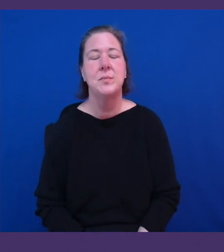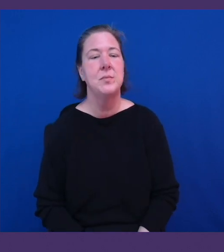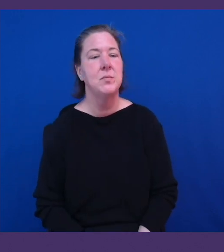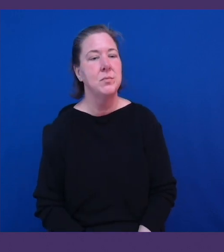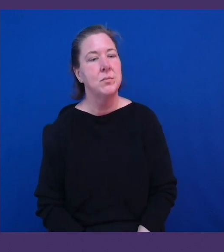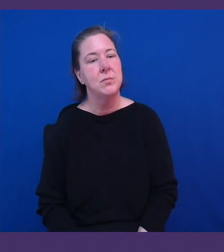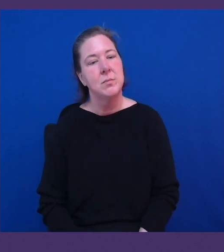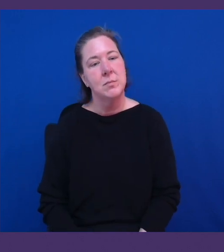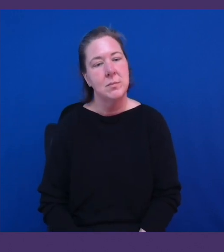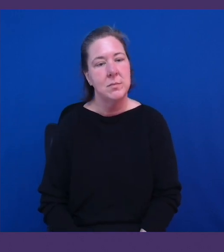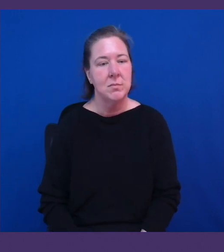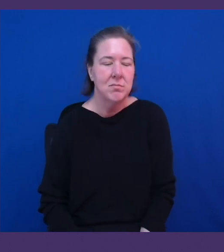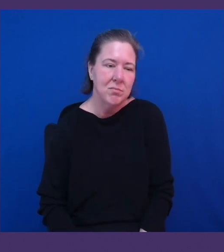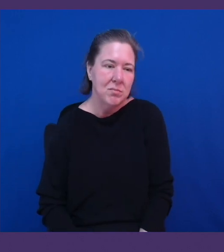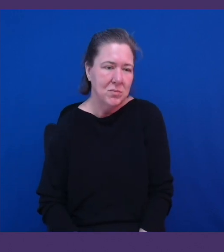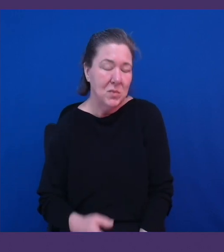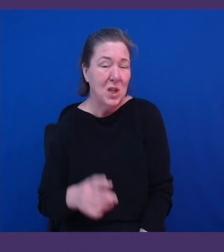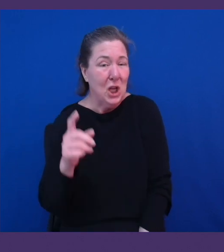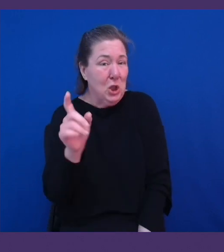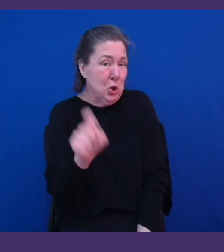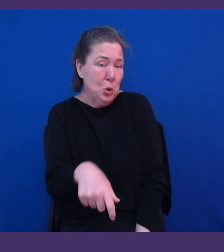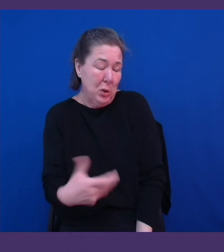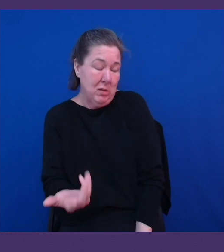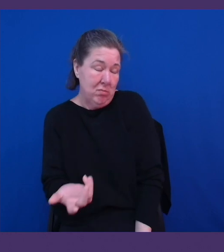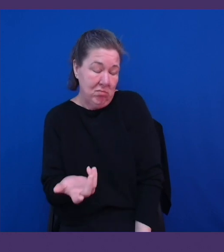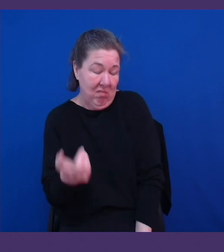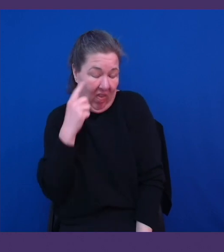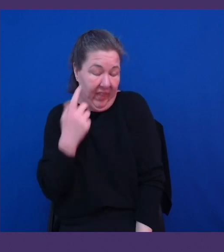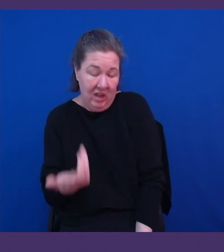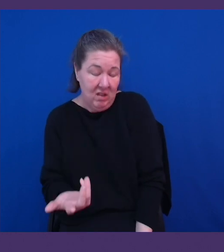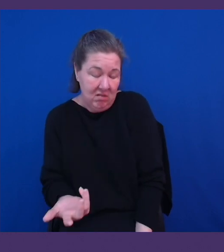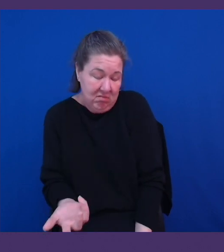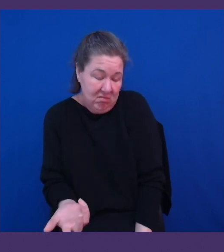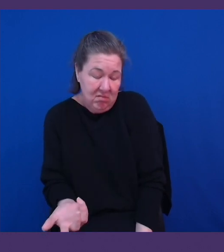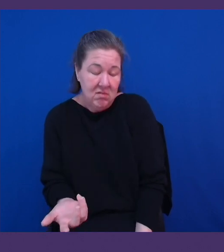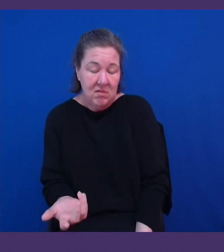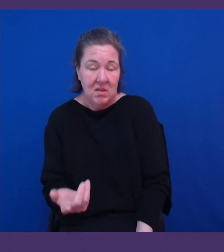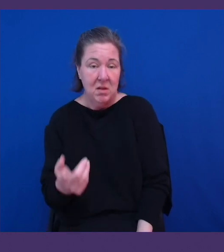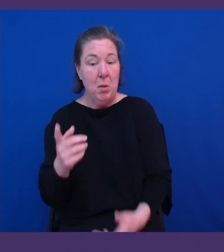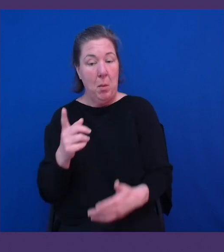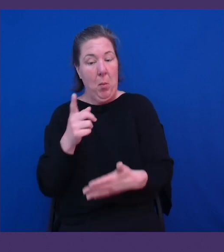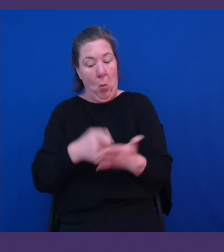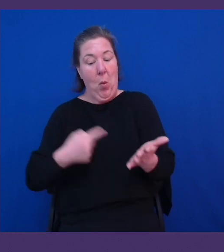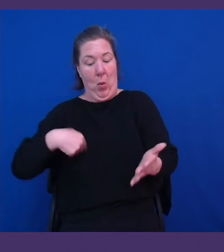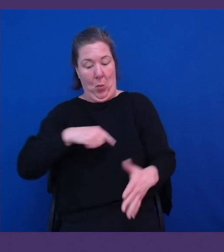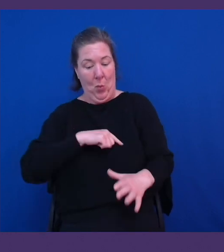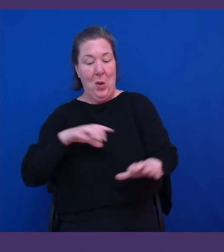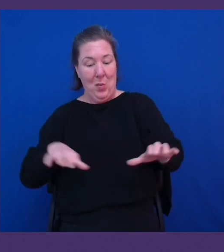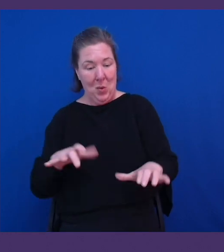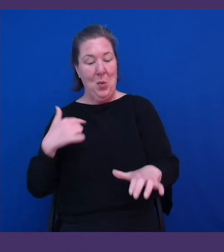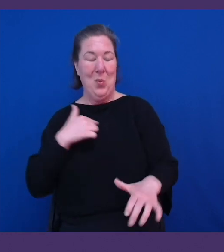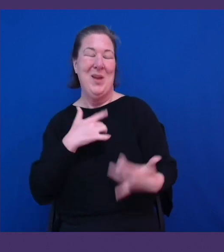Léonie Watson: I think it absolutely should. By the nature of what we do, we tend to work with organizations